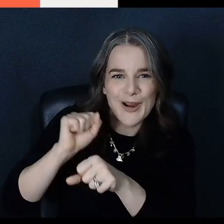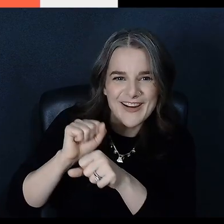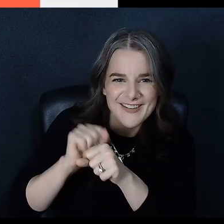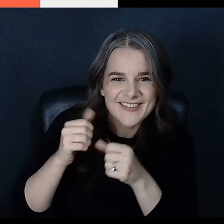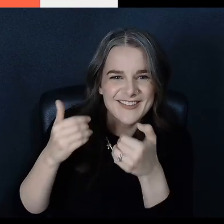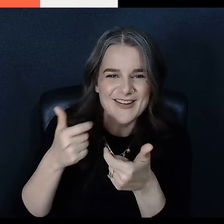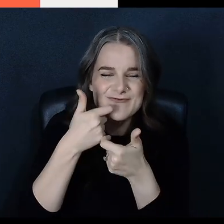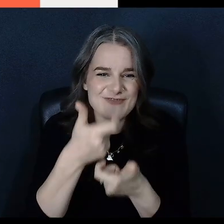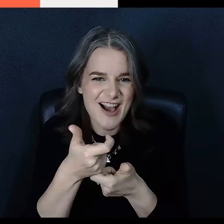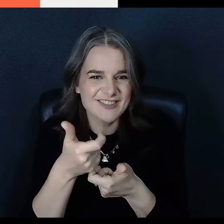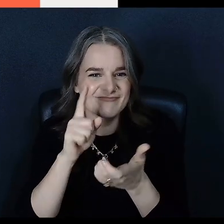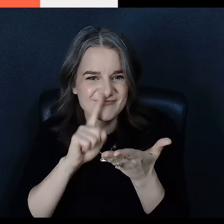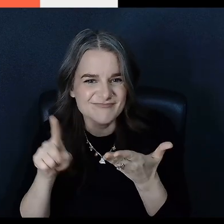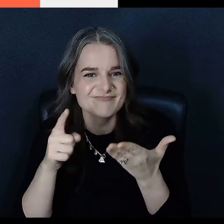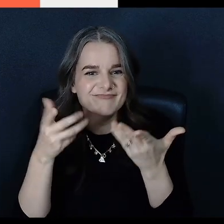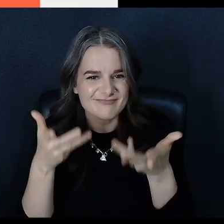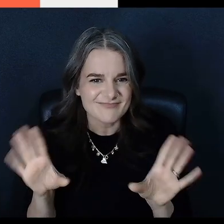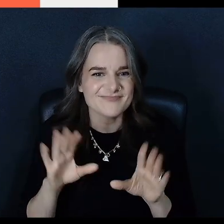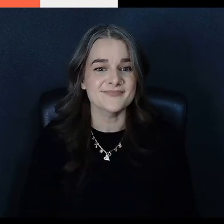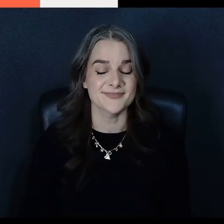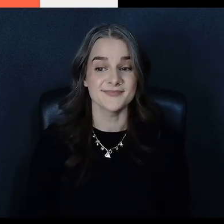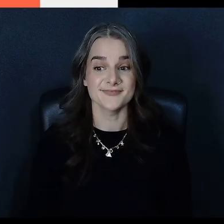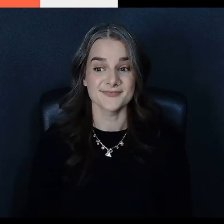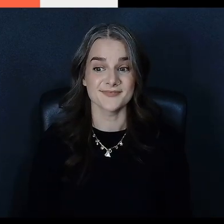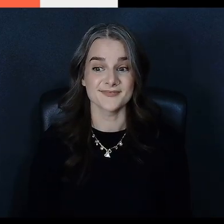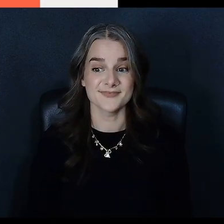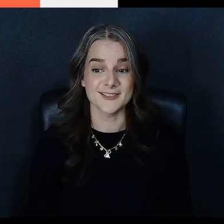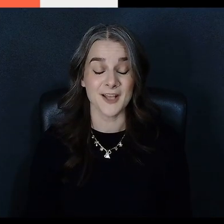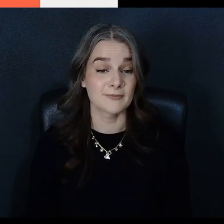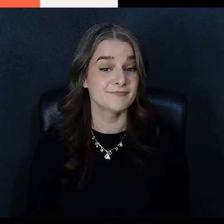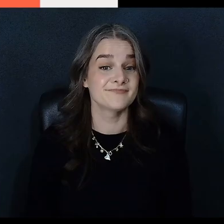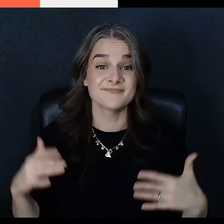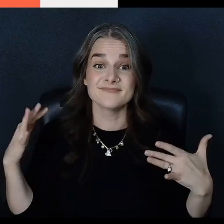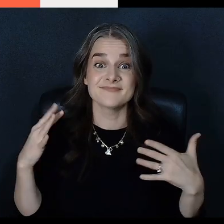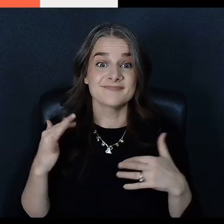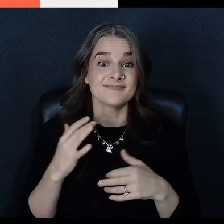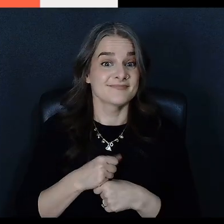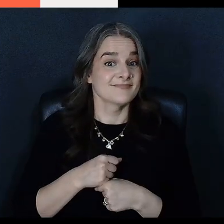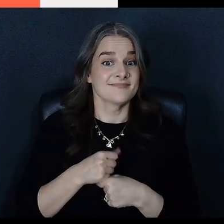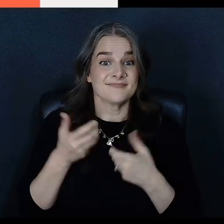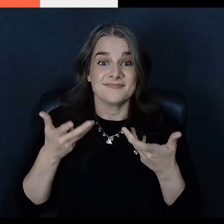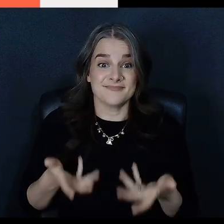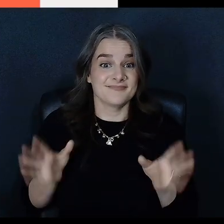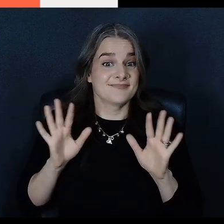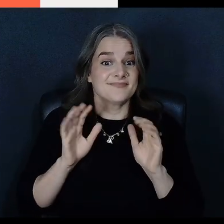And with that, I will put the slide up with the link. I will check the chat, but I didn't see anything come through.